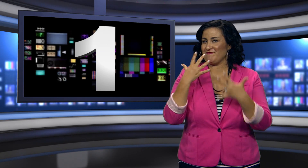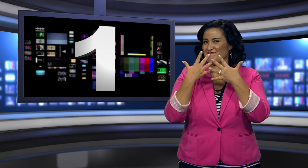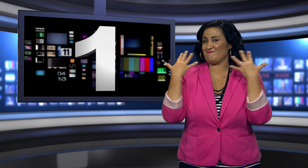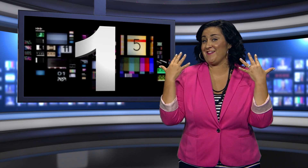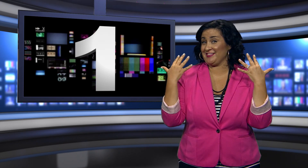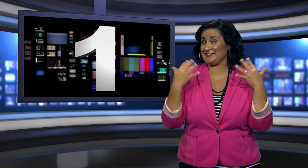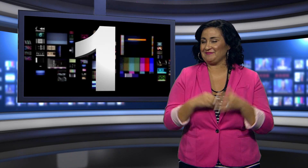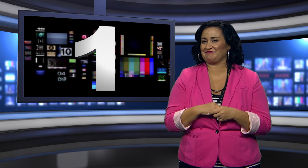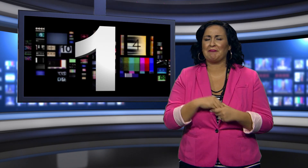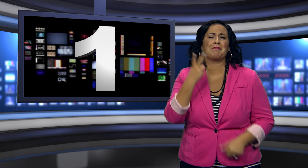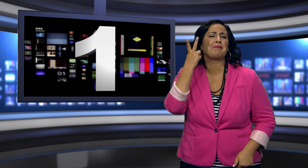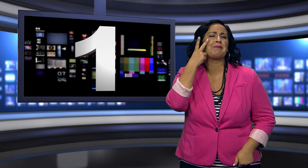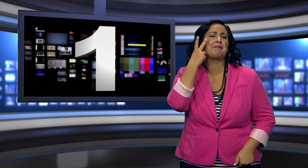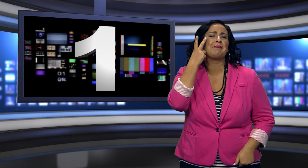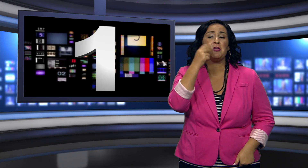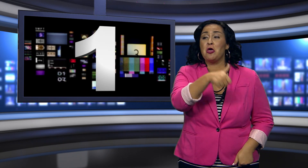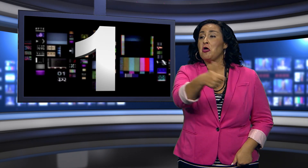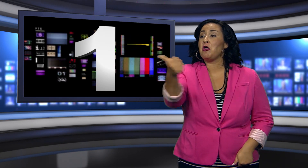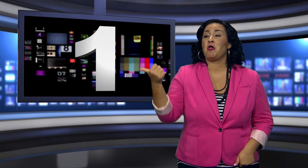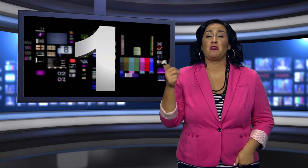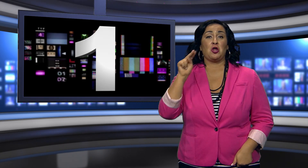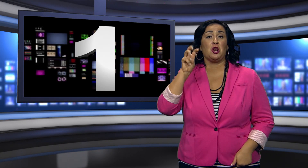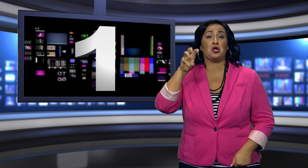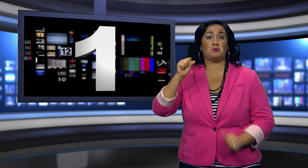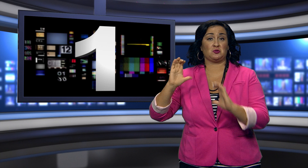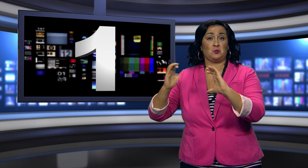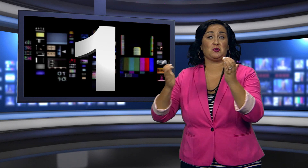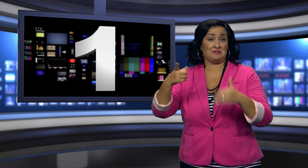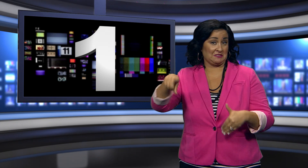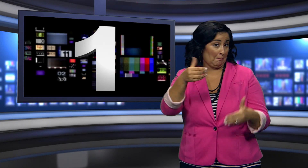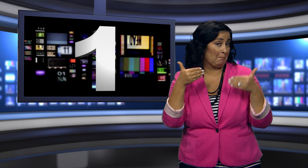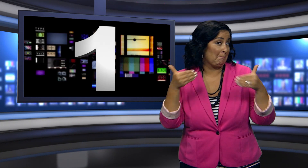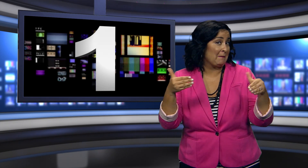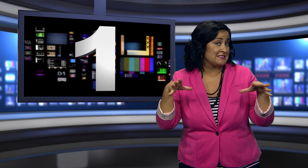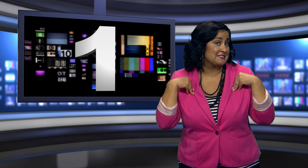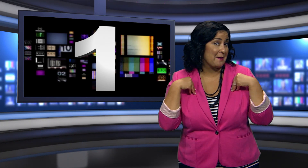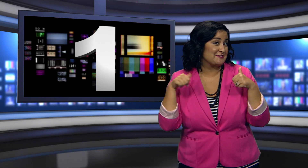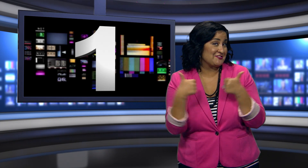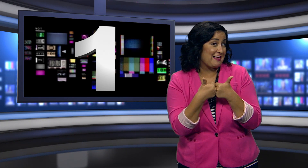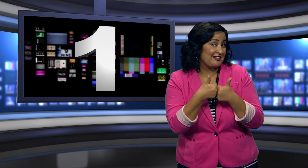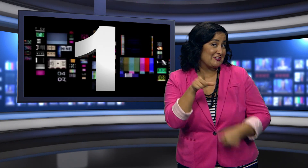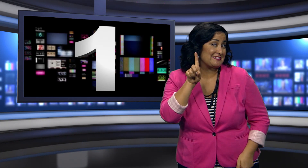We’ll see if the other news stations accept our challenge.